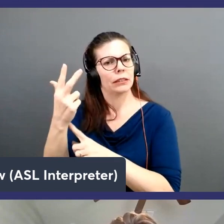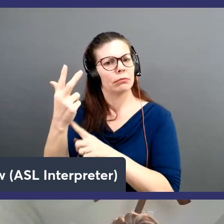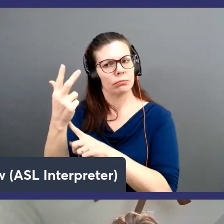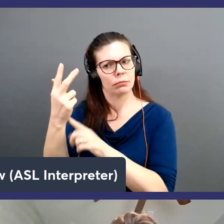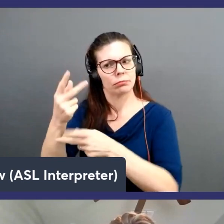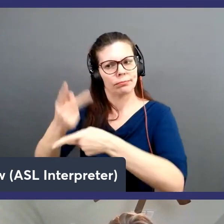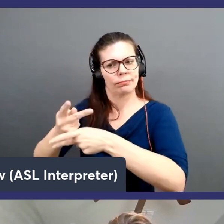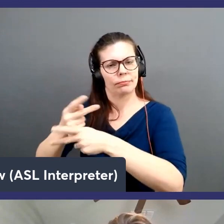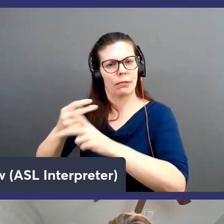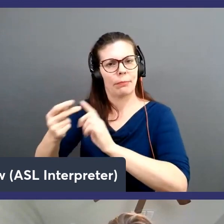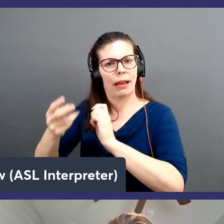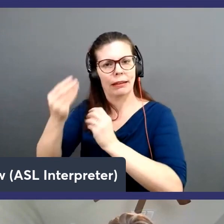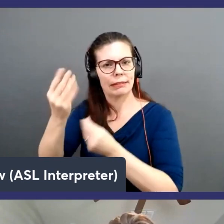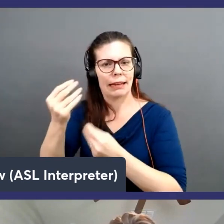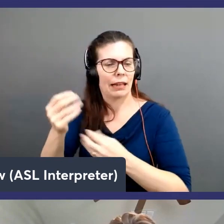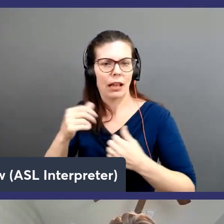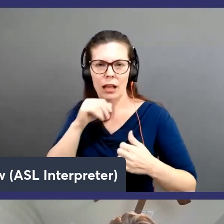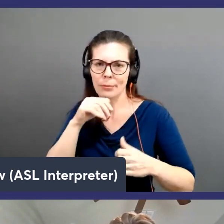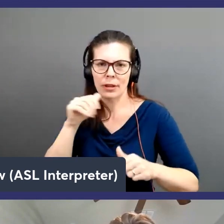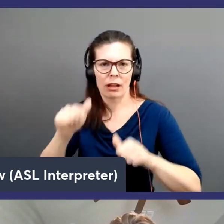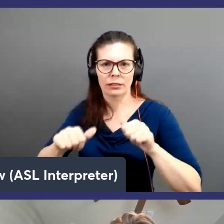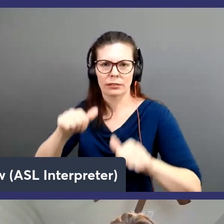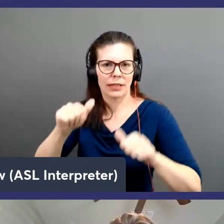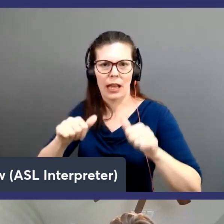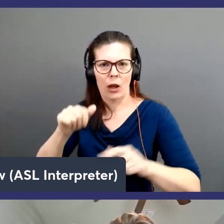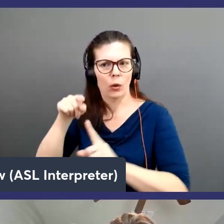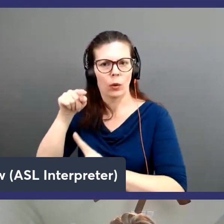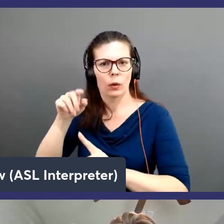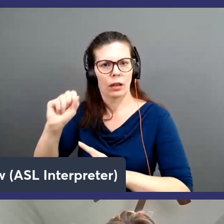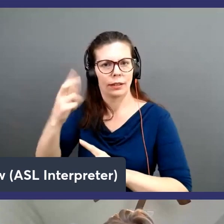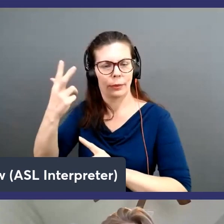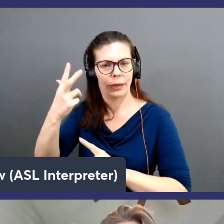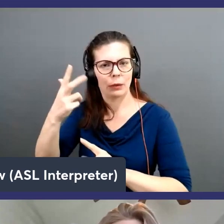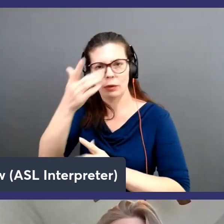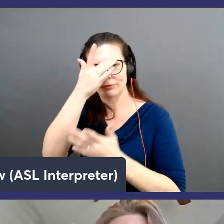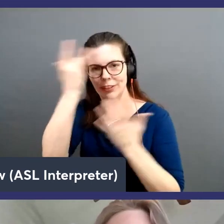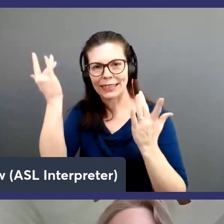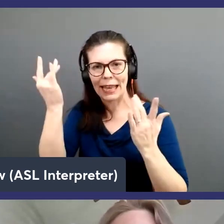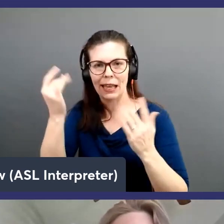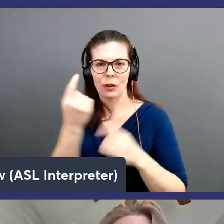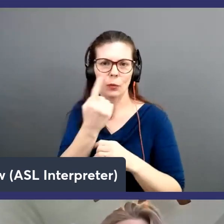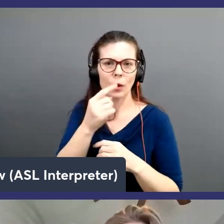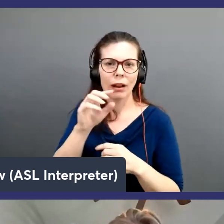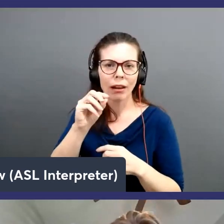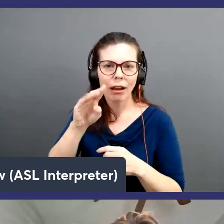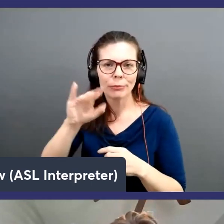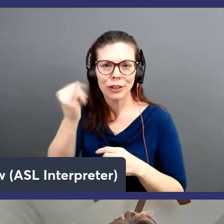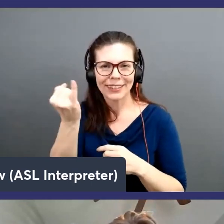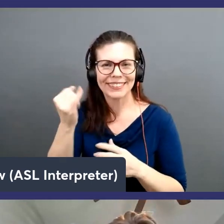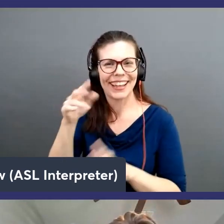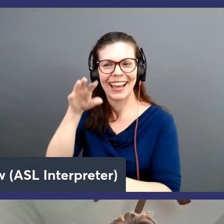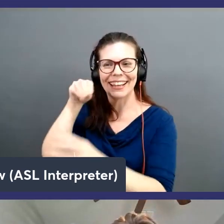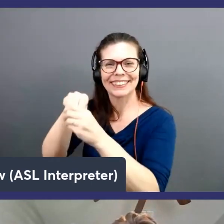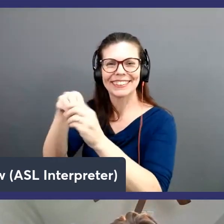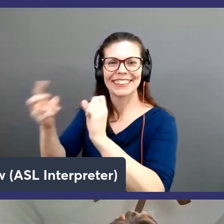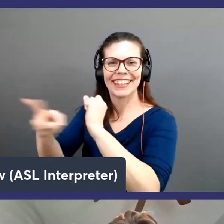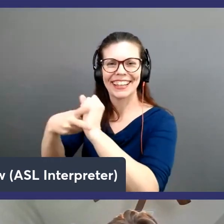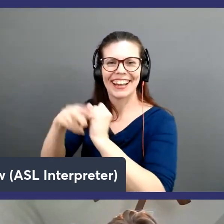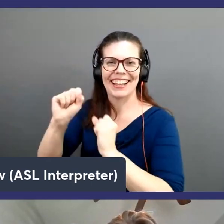I don't have any doubts that like the Amazon S3 is going to, you know, forget about one of my objects I put into S3. I have stuff I put in S3, you know,